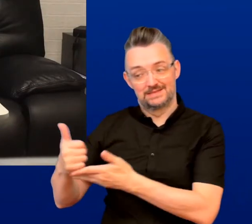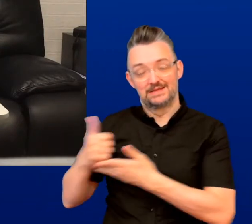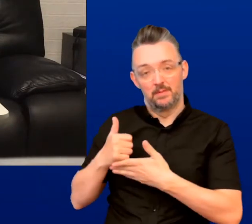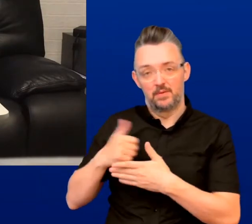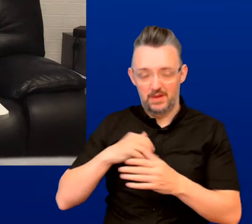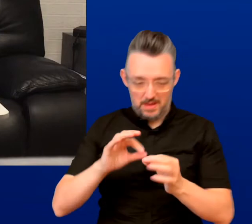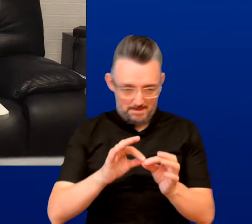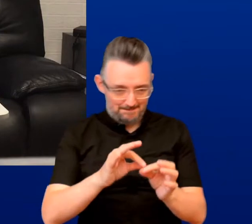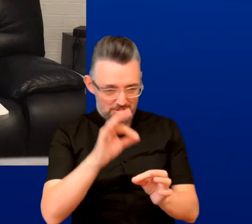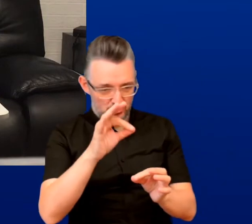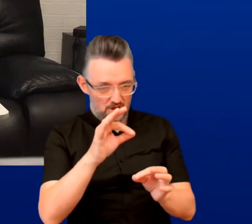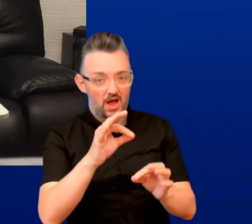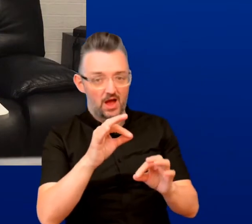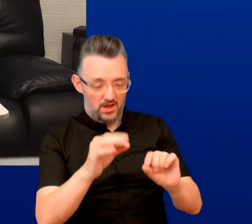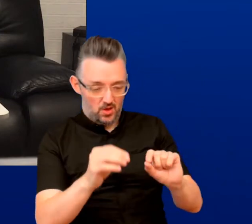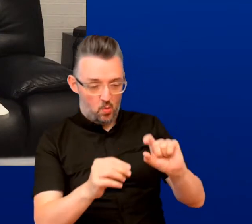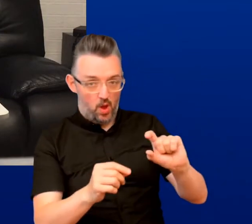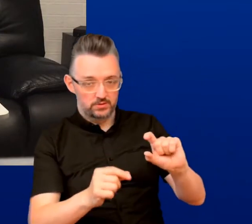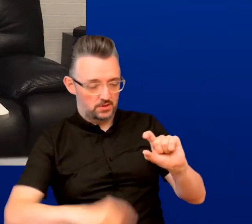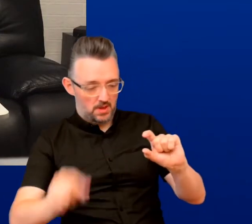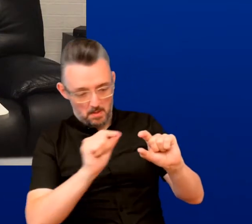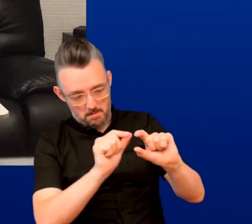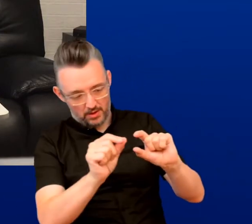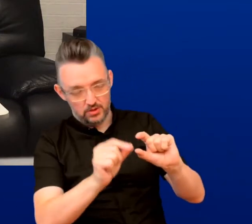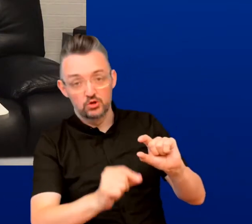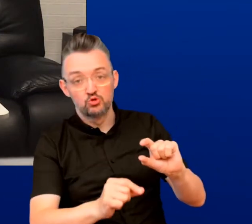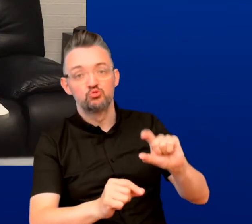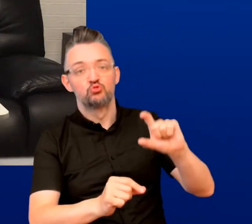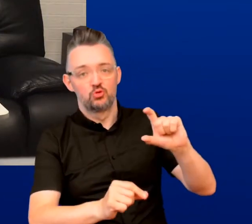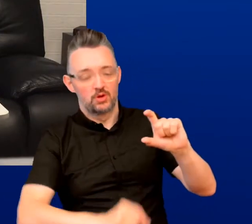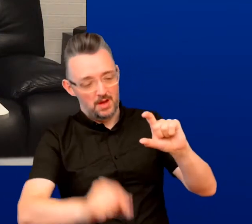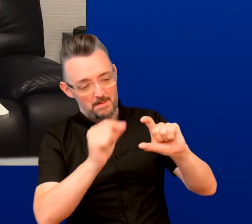we put the big lines in between and put smaller lines halfway up